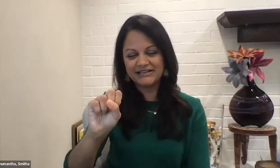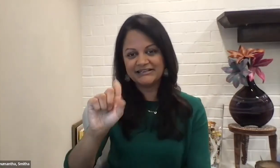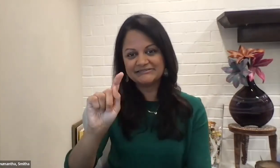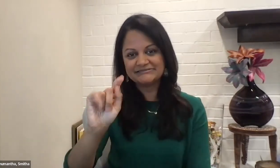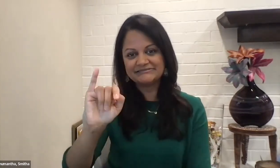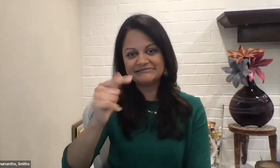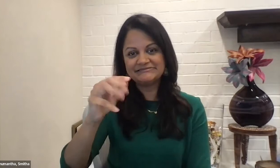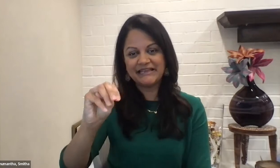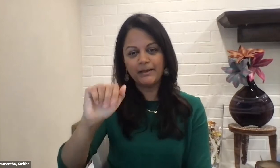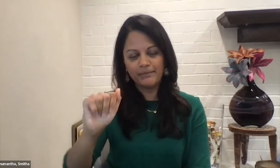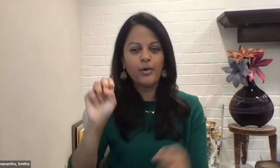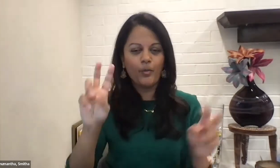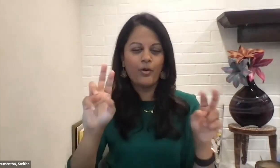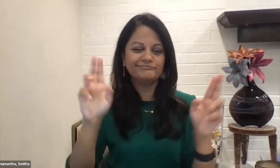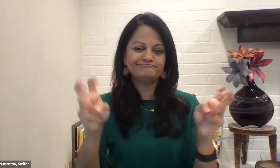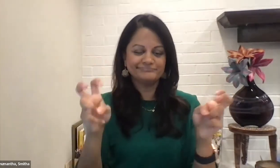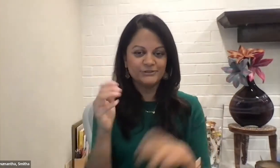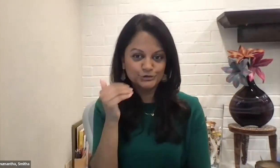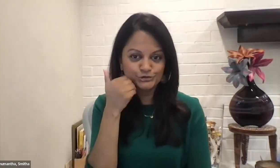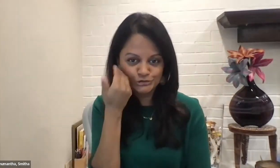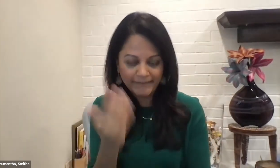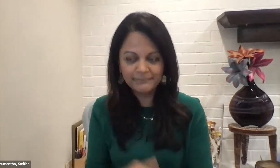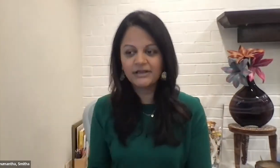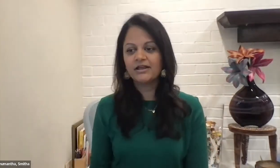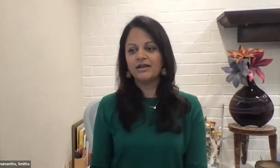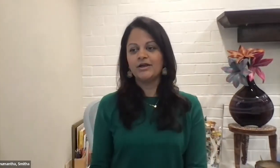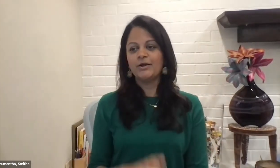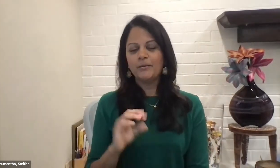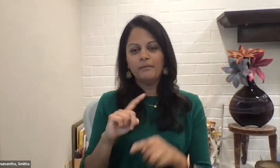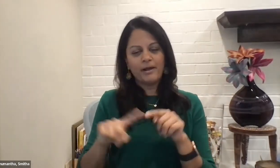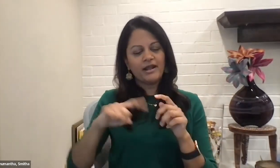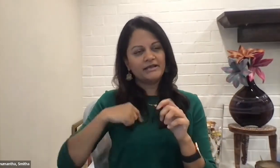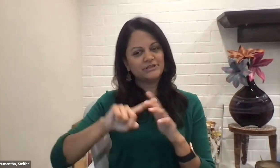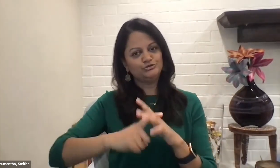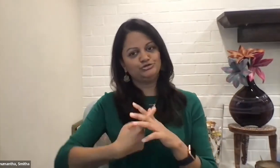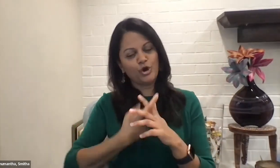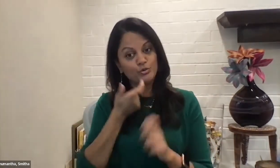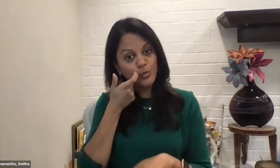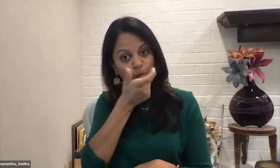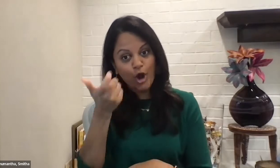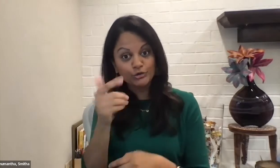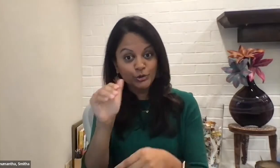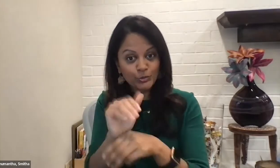It's sometimes considered a stigma, and that's part of the reason I feel shy about it,